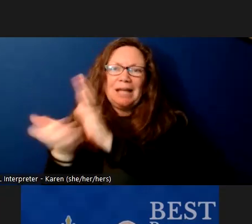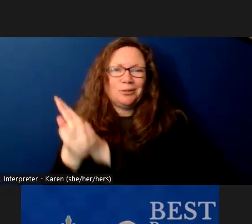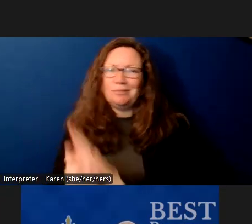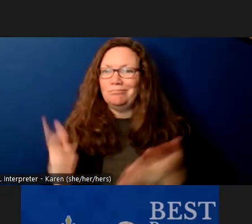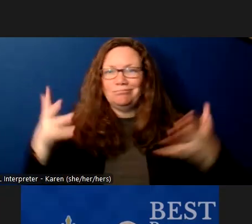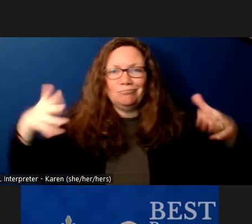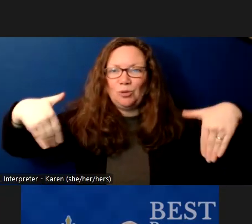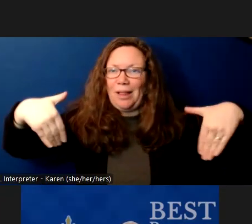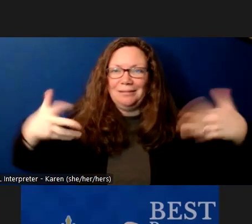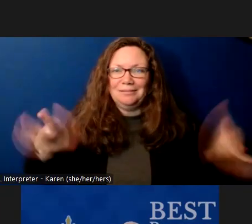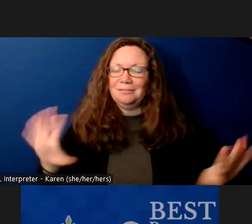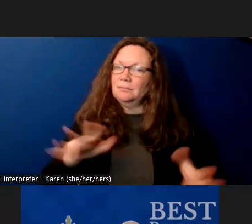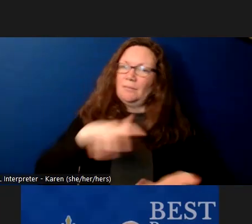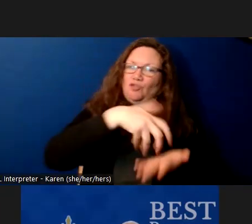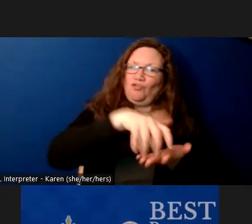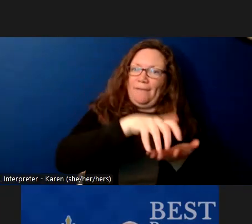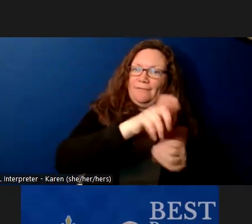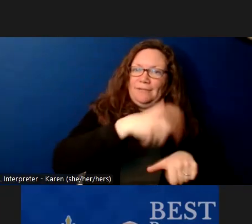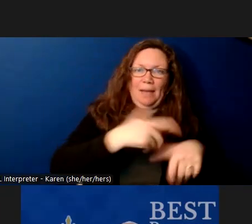to, modify your particular attachments.